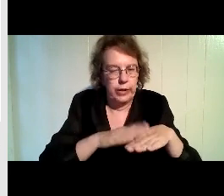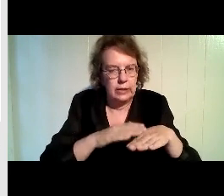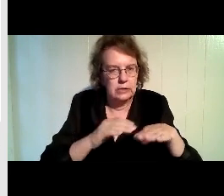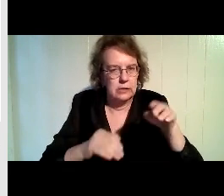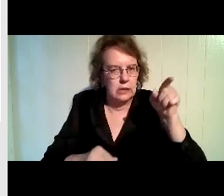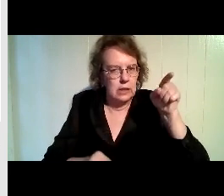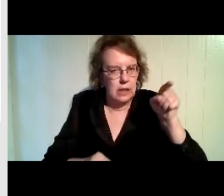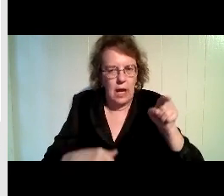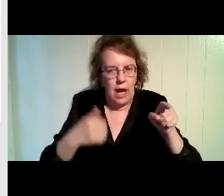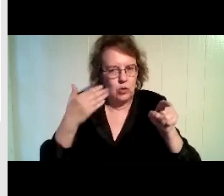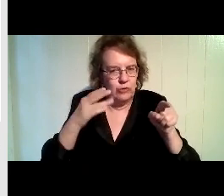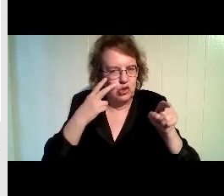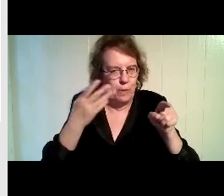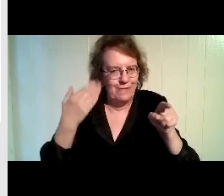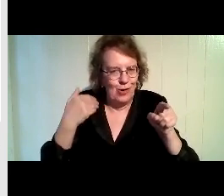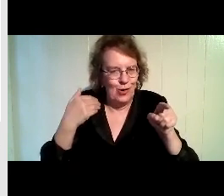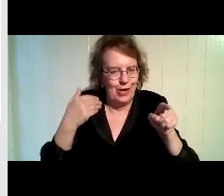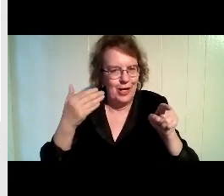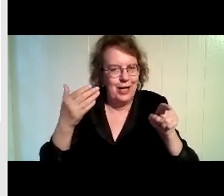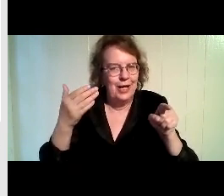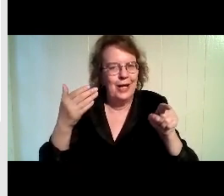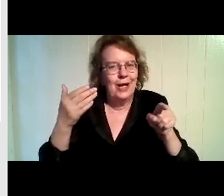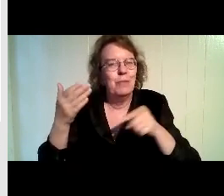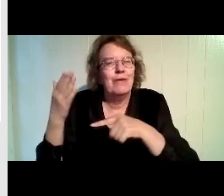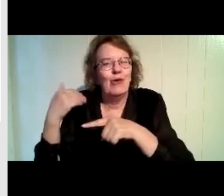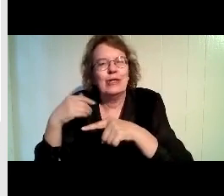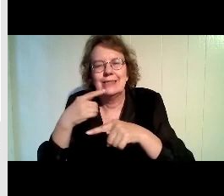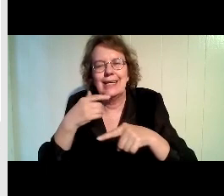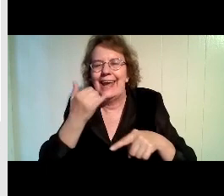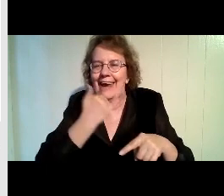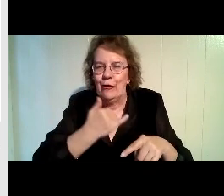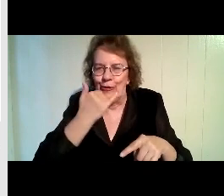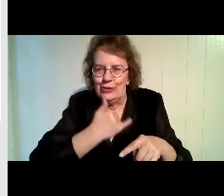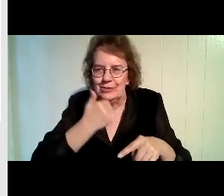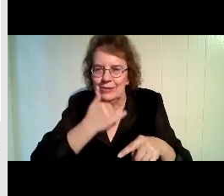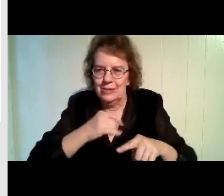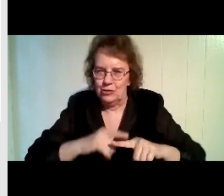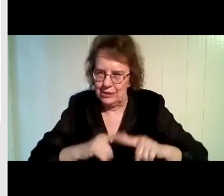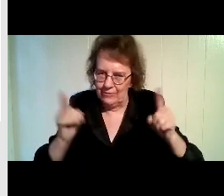saw before, but it had previously also indicated errors. There is a difference between warnings and errors.